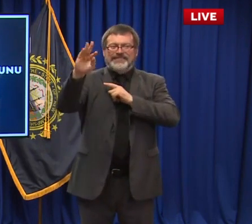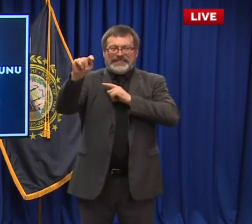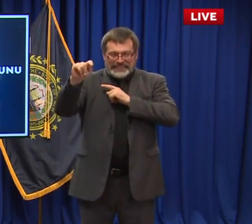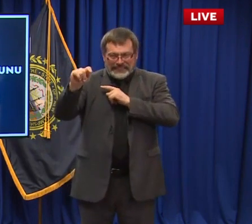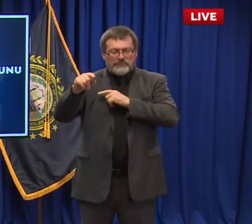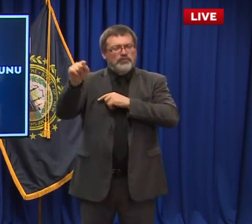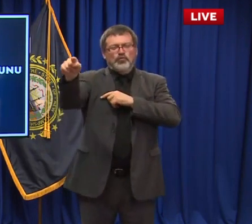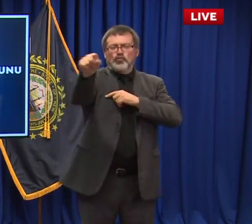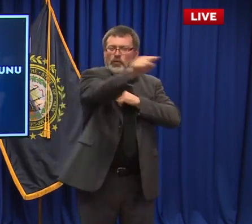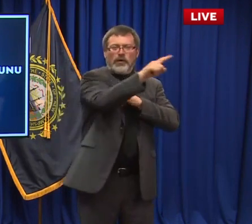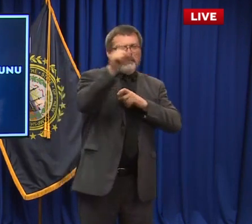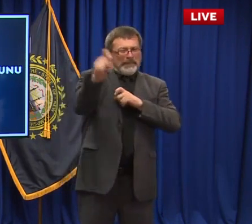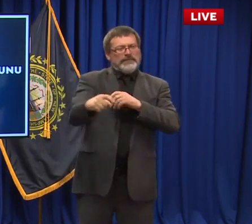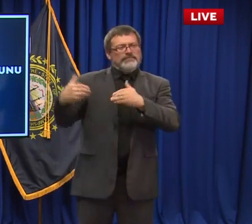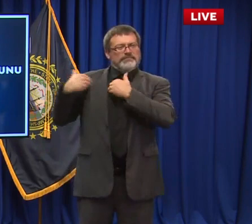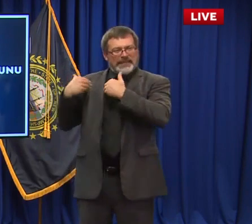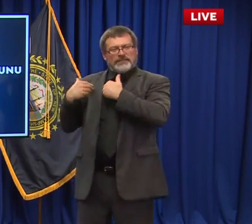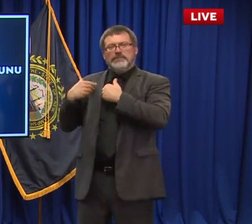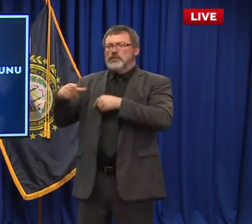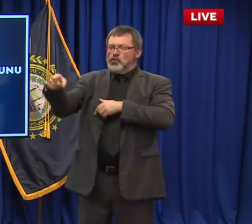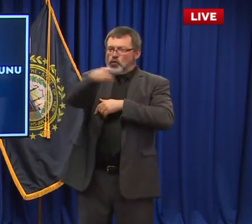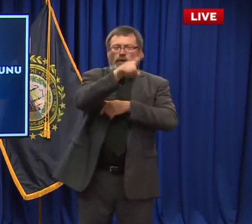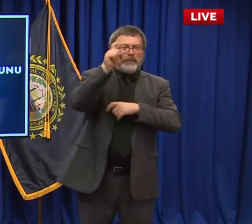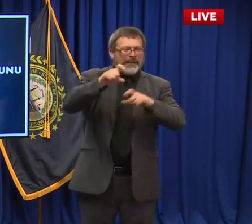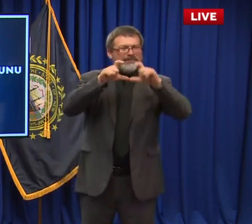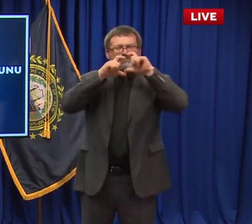IT IS UP TO ALL OF US TO MAINTAIN THESE POSITIVE NUMBERS.